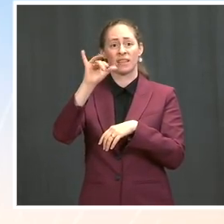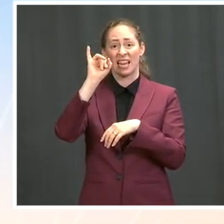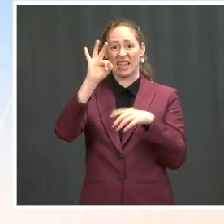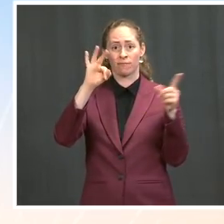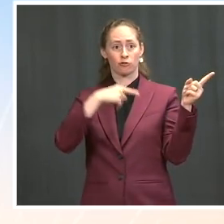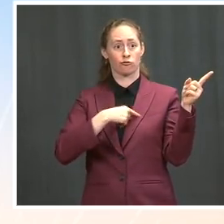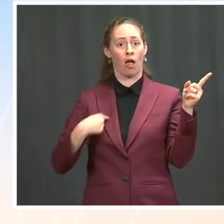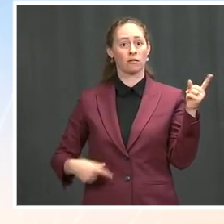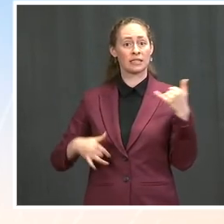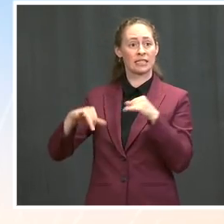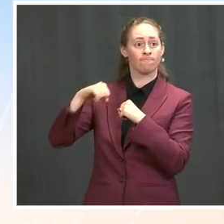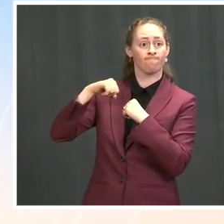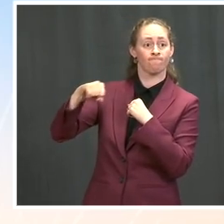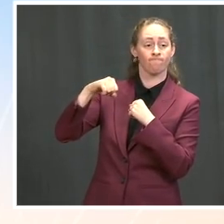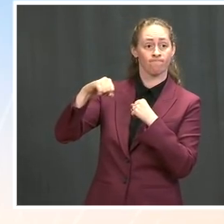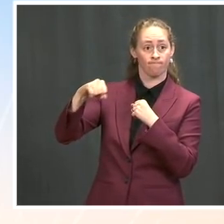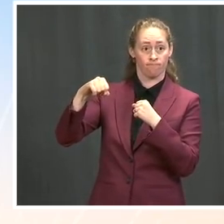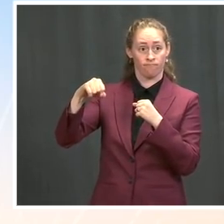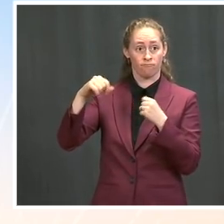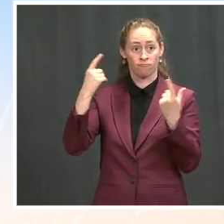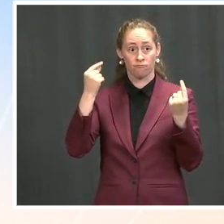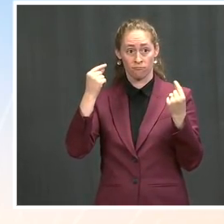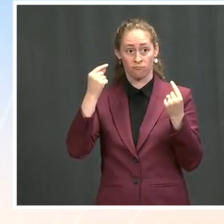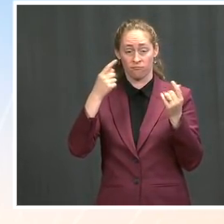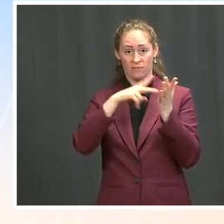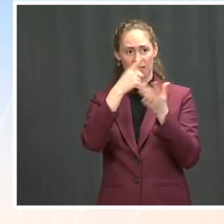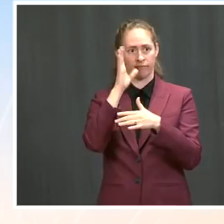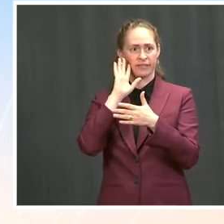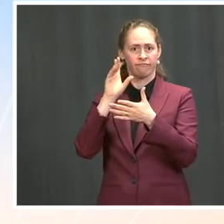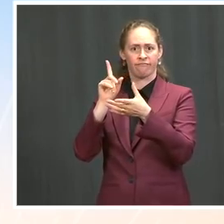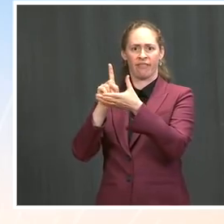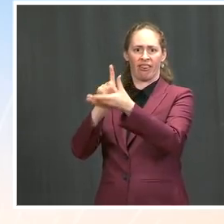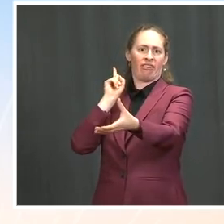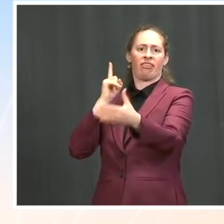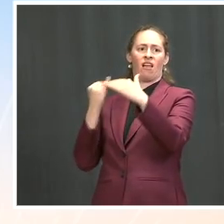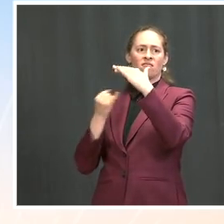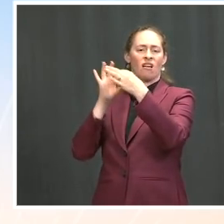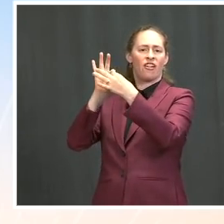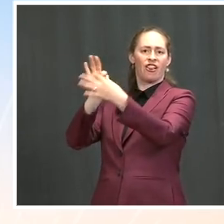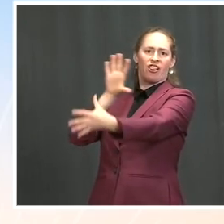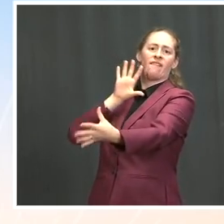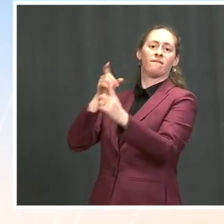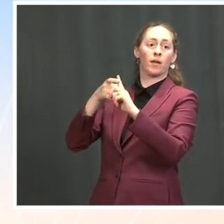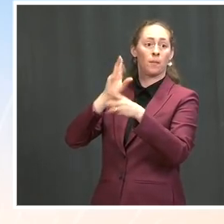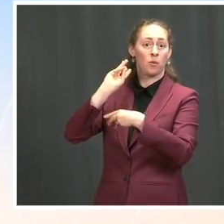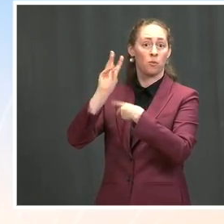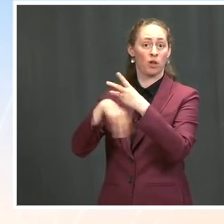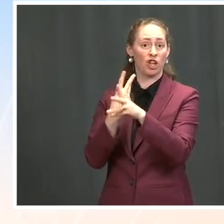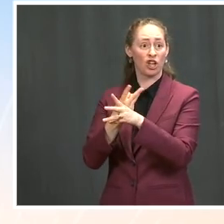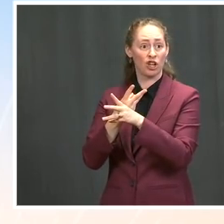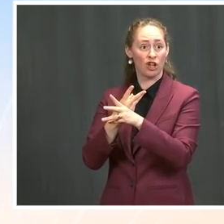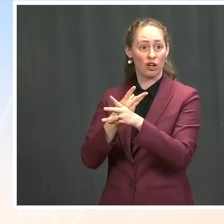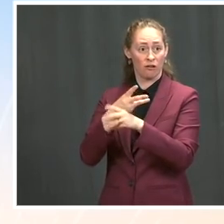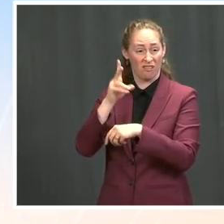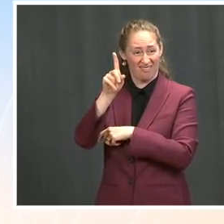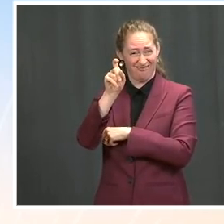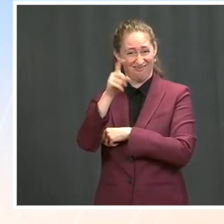So what is an example of something that the White House thinks China would care about being isolated from? Ms. Psaki: Well, I would say that,